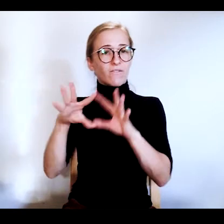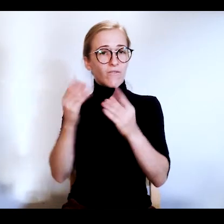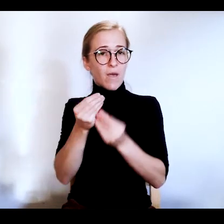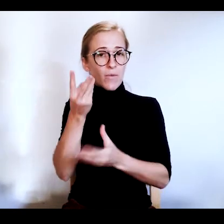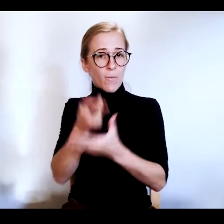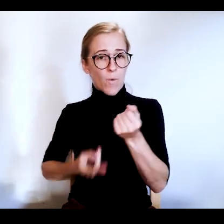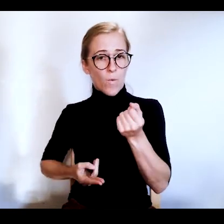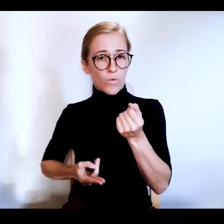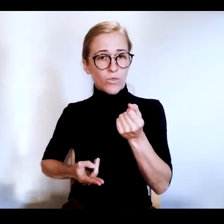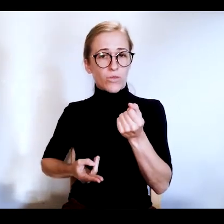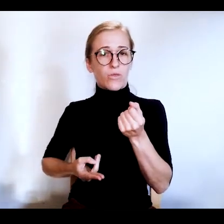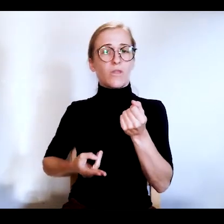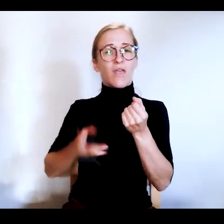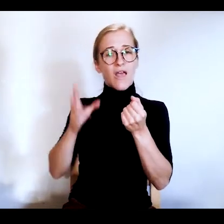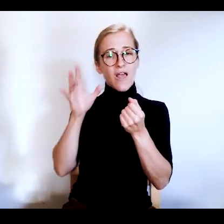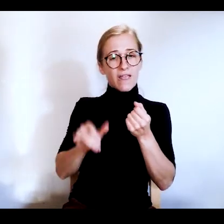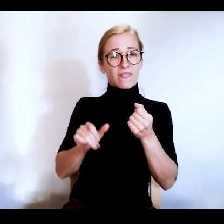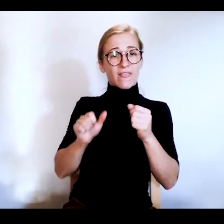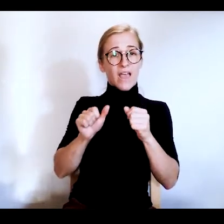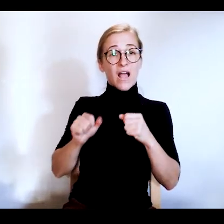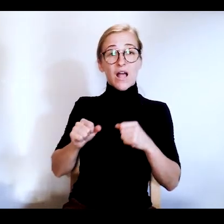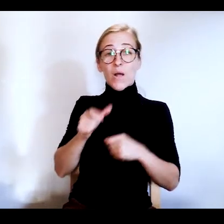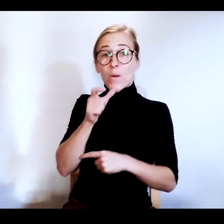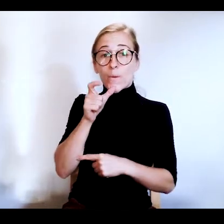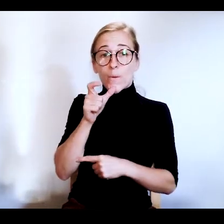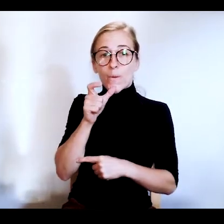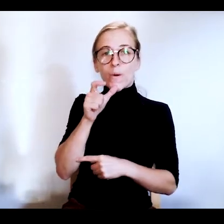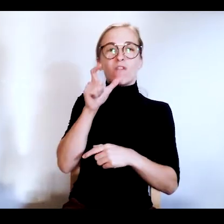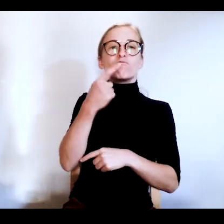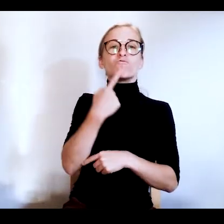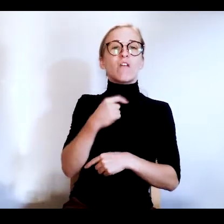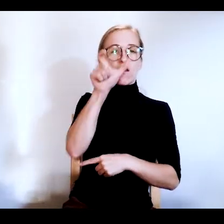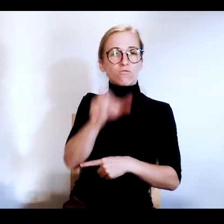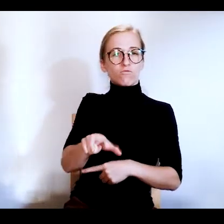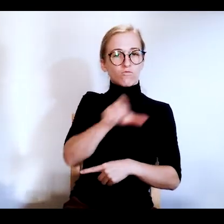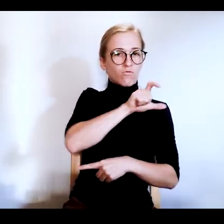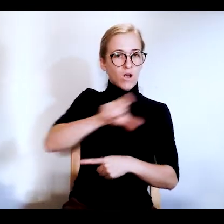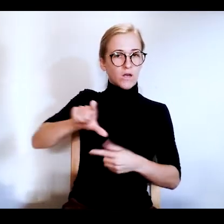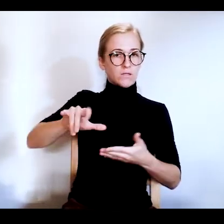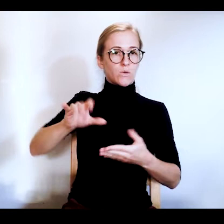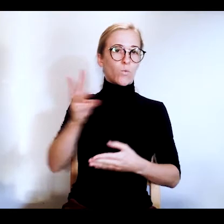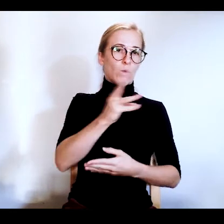which is distributed by the Red Cross in Western New York.